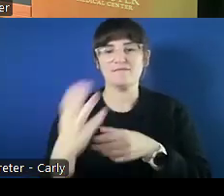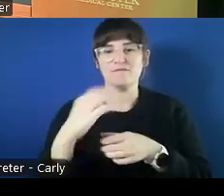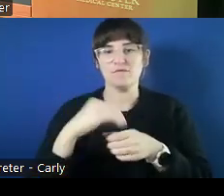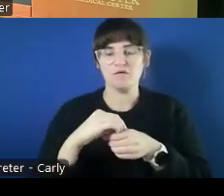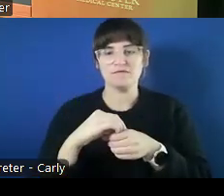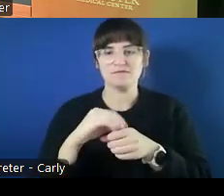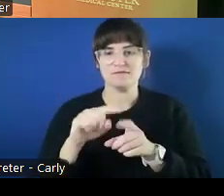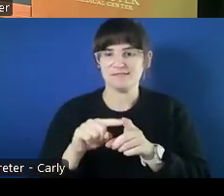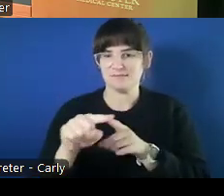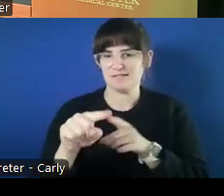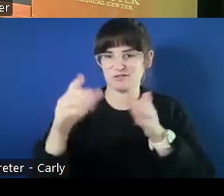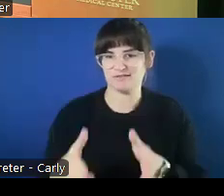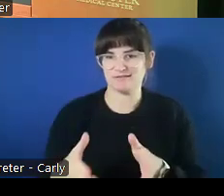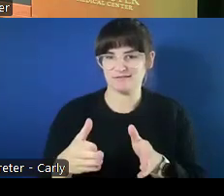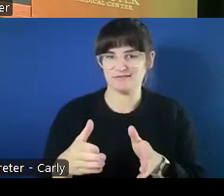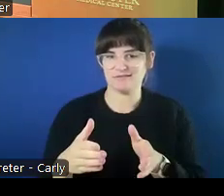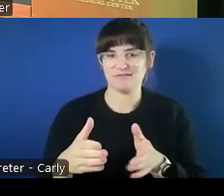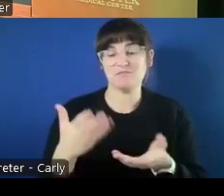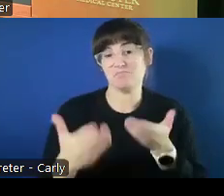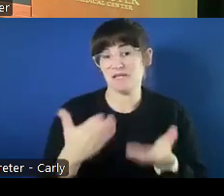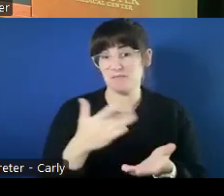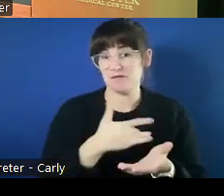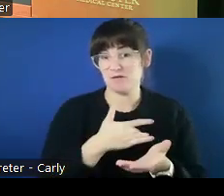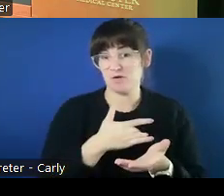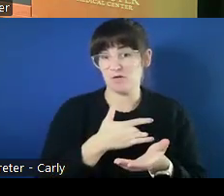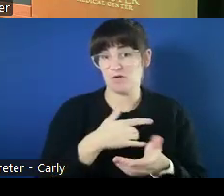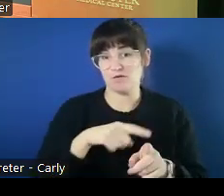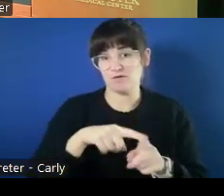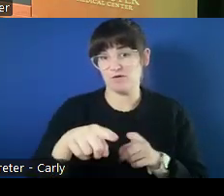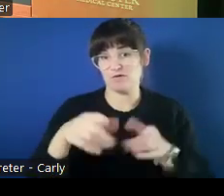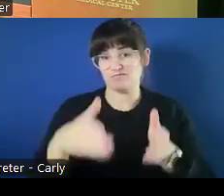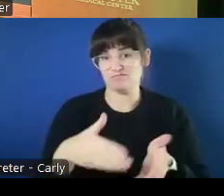this case a cardiologist if we're thinking about cardiac psychiatry and rather than just focusing